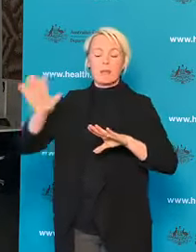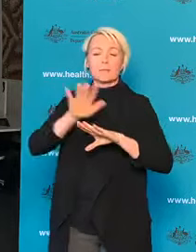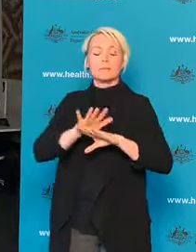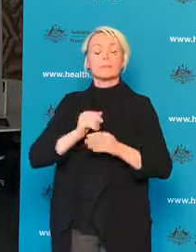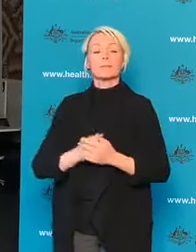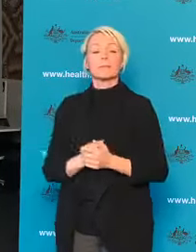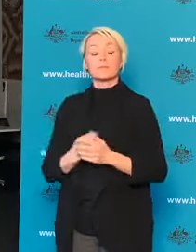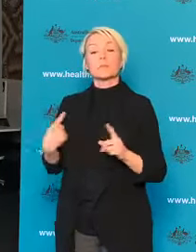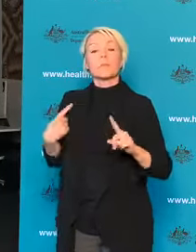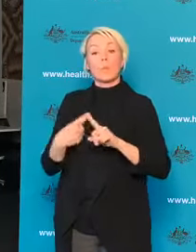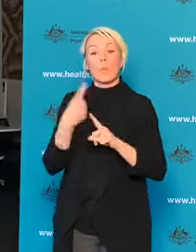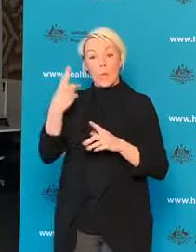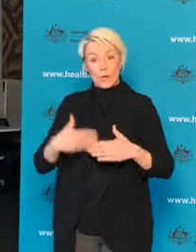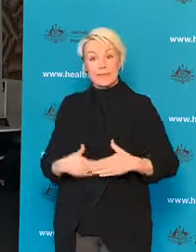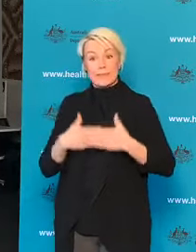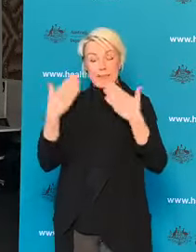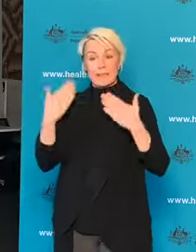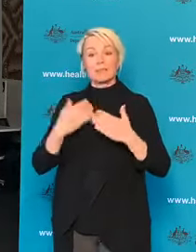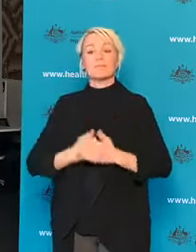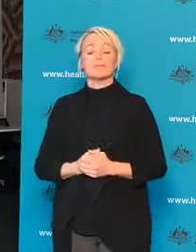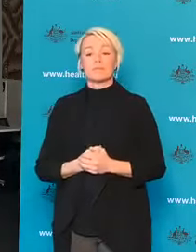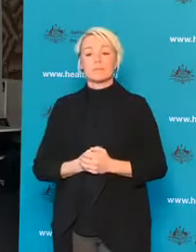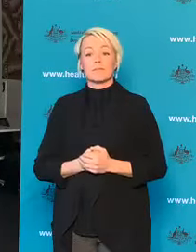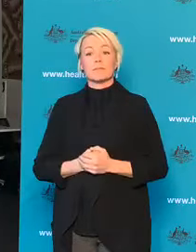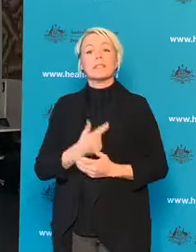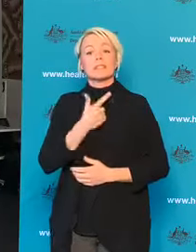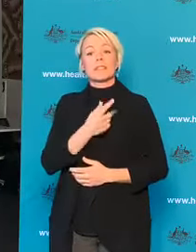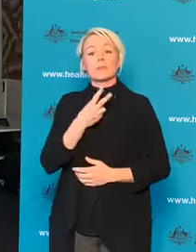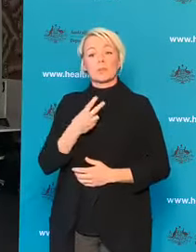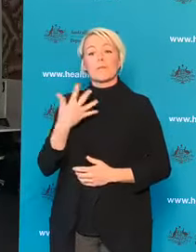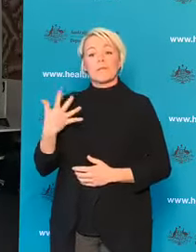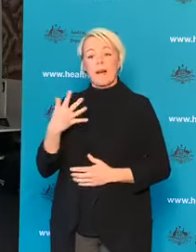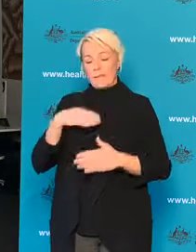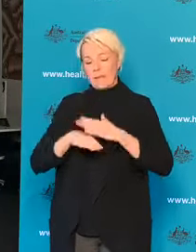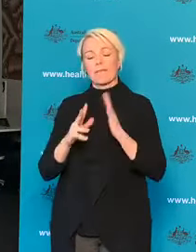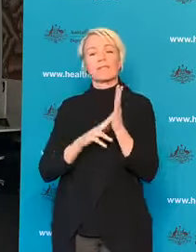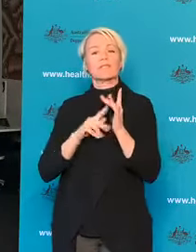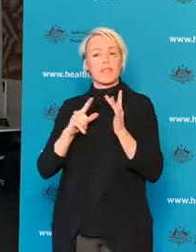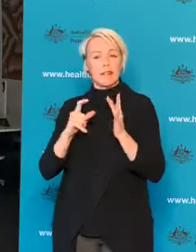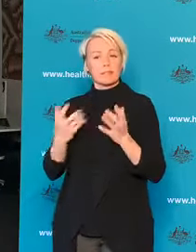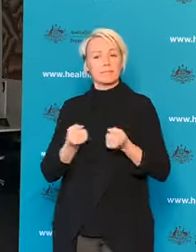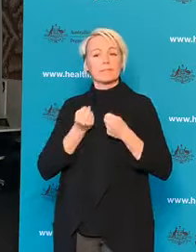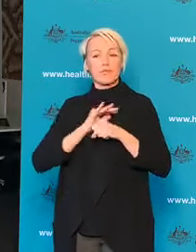there were 725 of these new cases in Victoria. 12 new cases have been